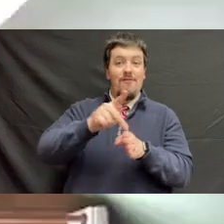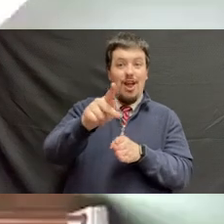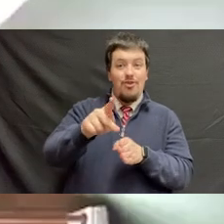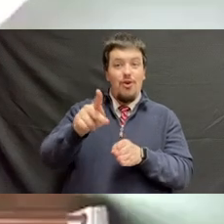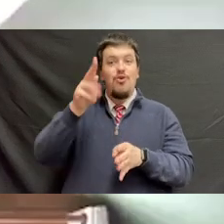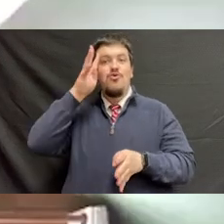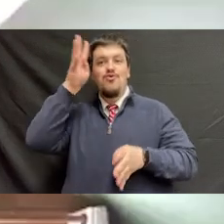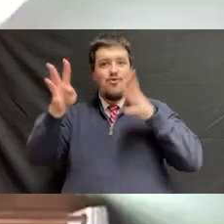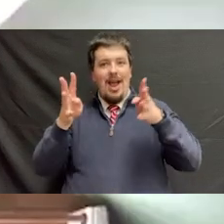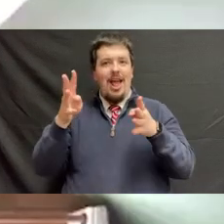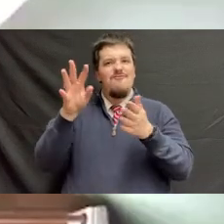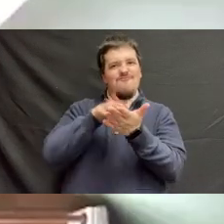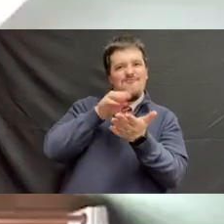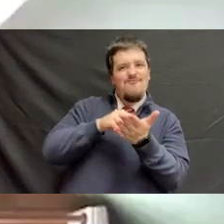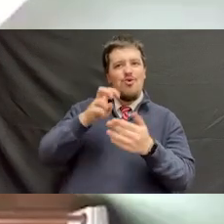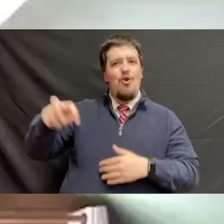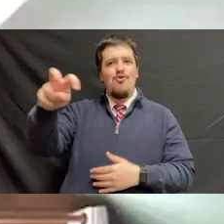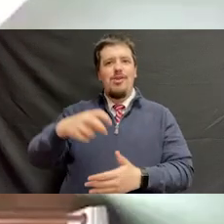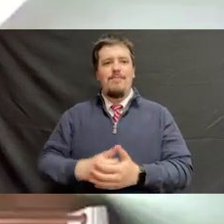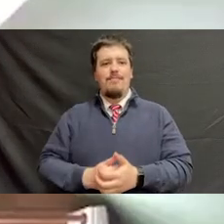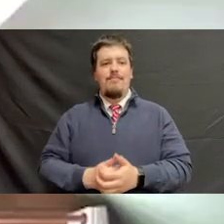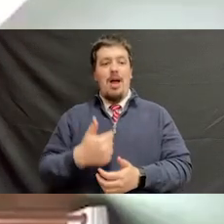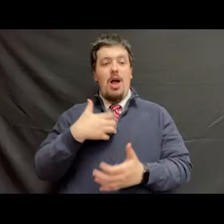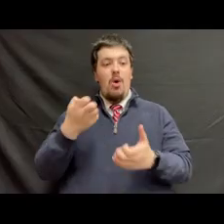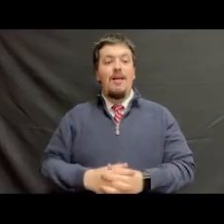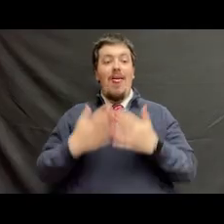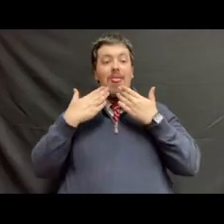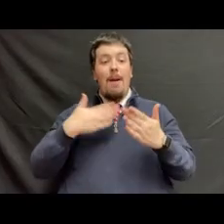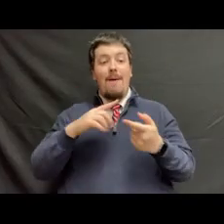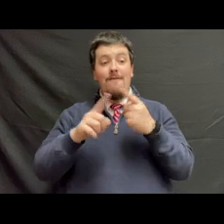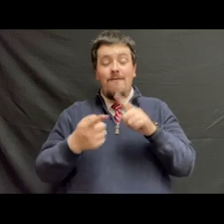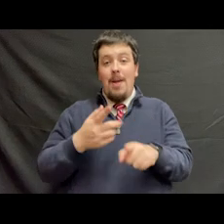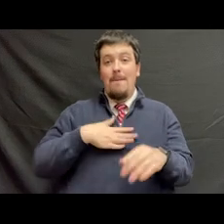of your professional, creative, and scholarly journeys. Hey, I just wanna give a quick shout out and say. Thank you to my friends, my family,